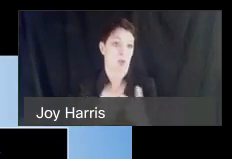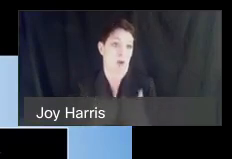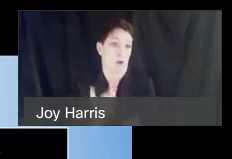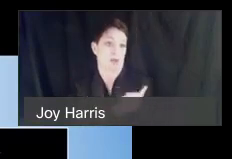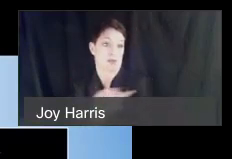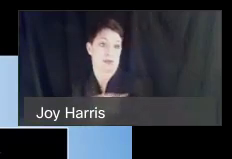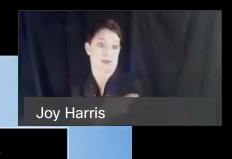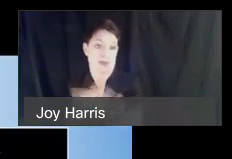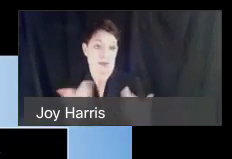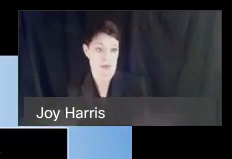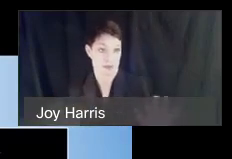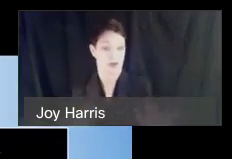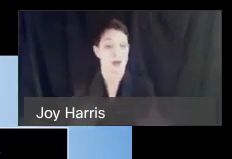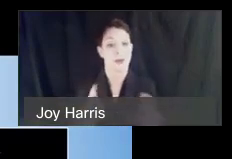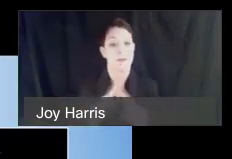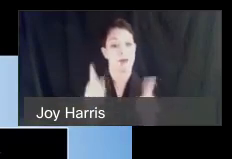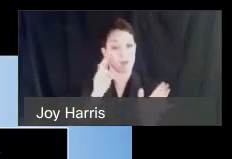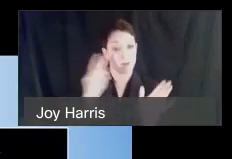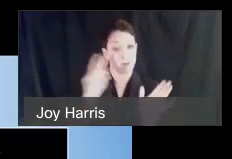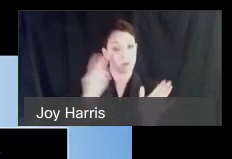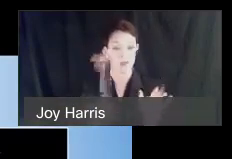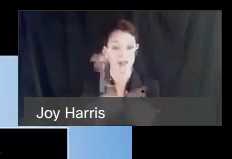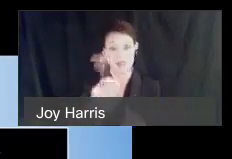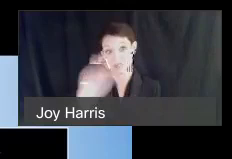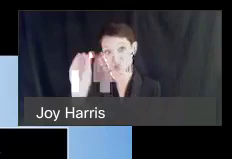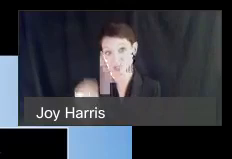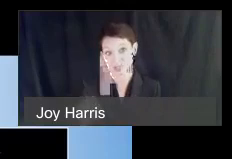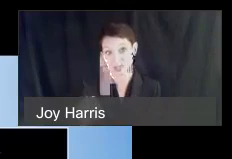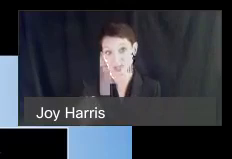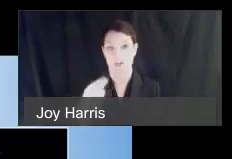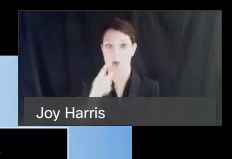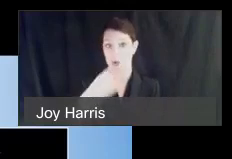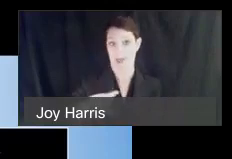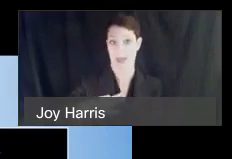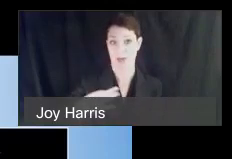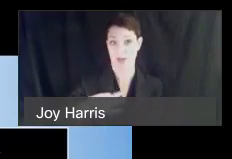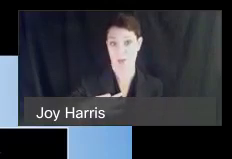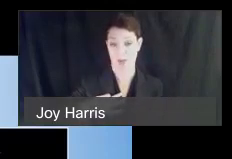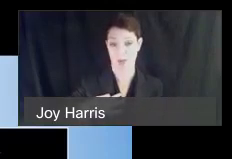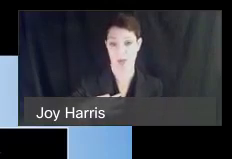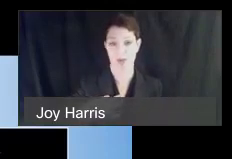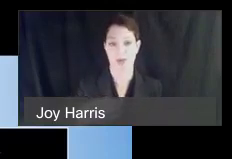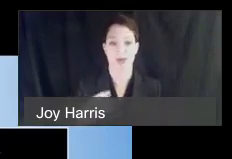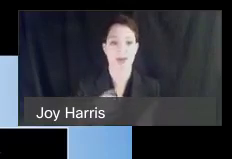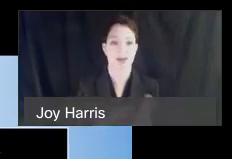if we look at this as a percent of the eligible population, that means that anyone who is under